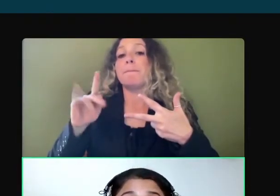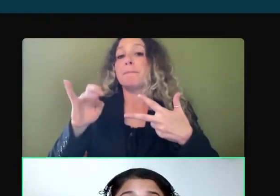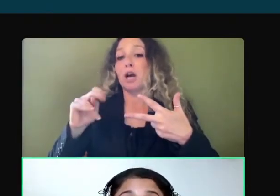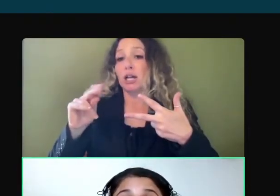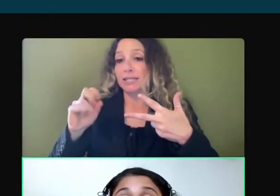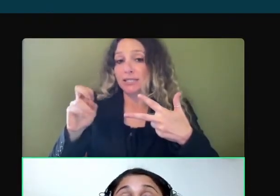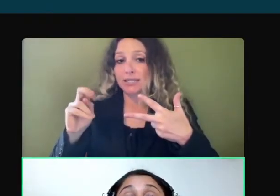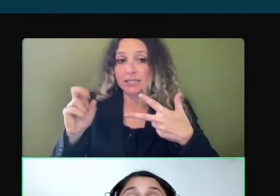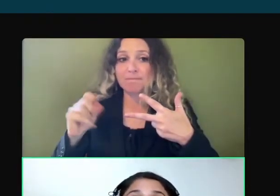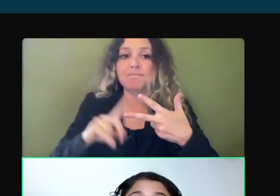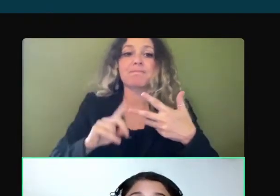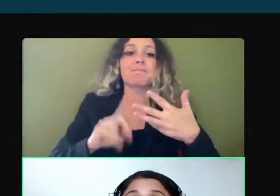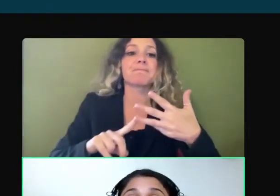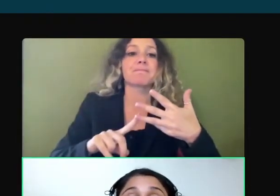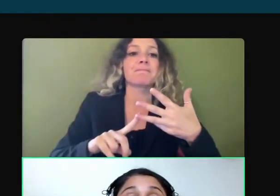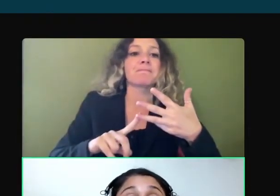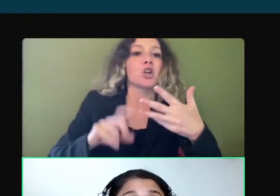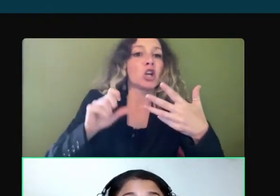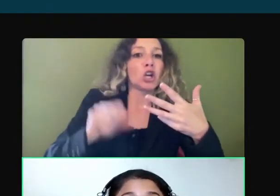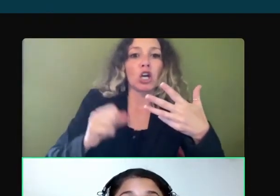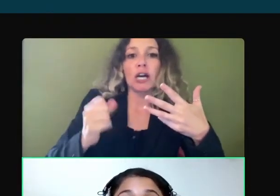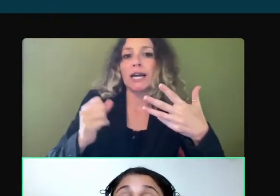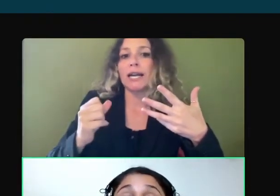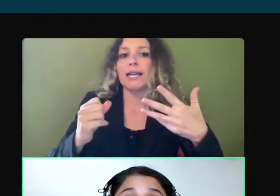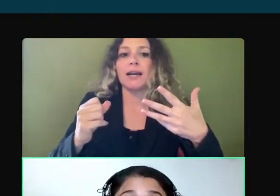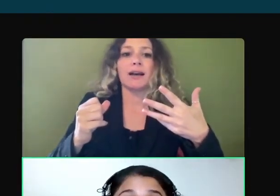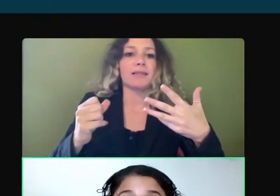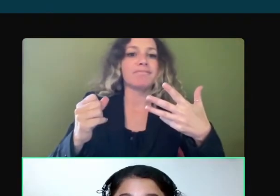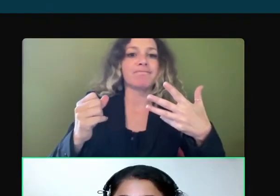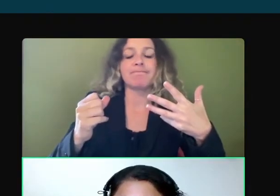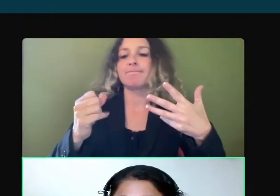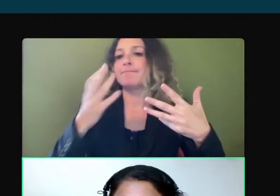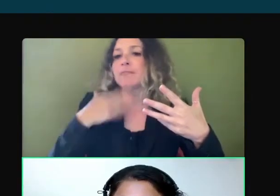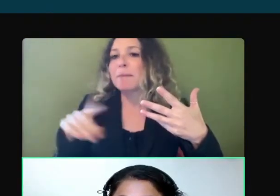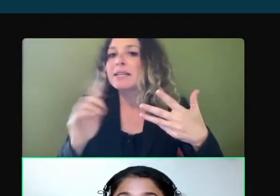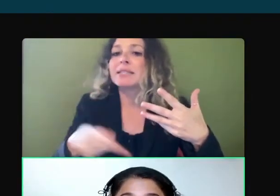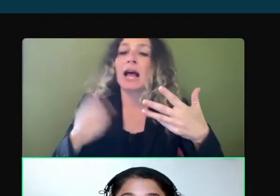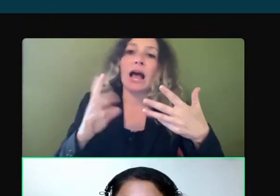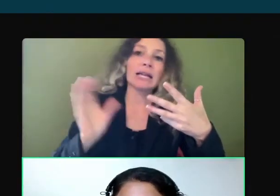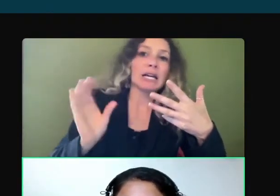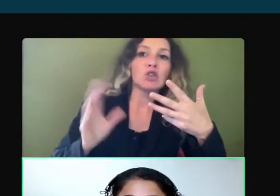conditions like diabetes and high blood pressure and high cholesterol for lots of years can lead to